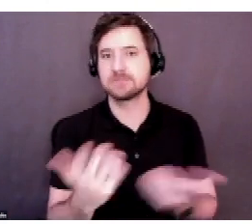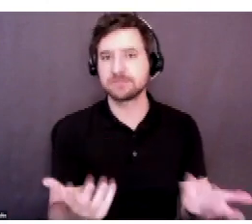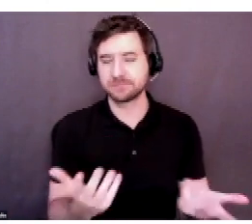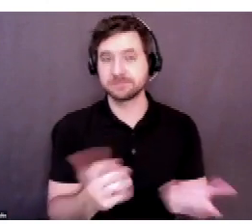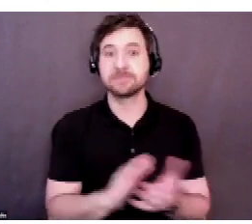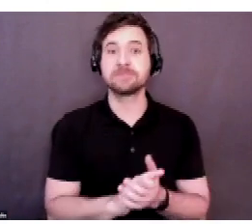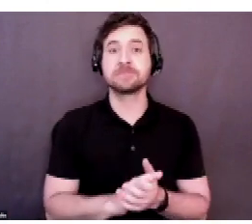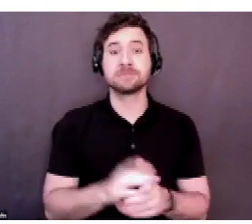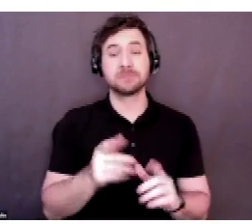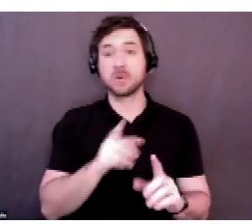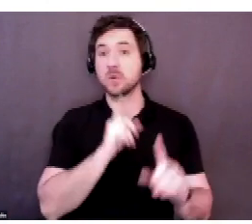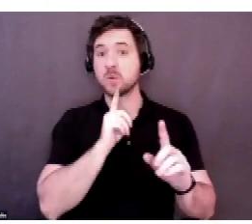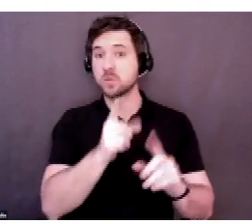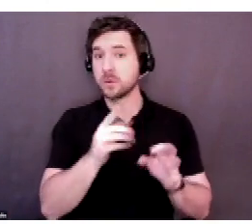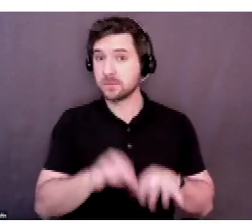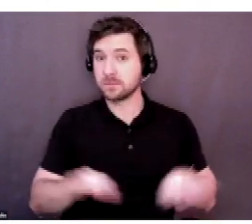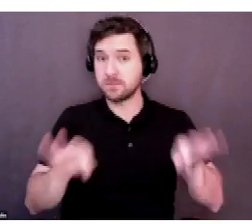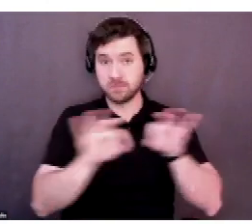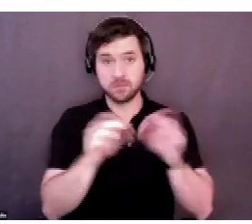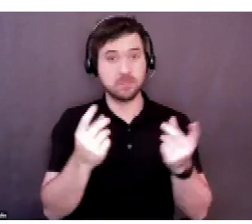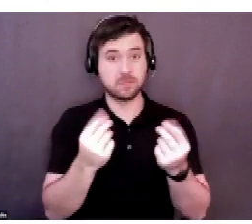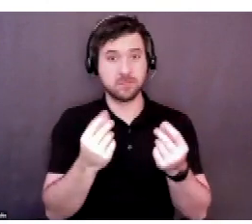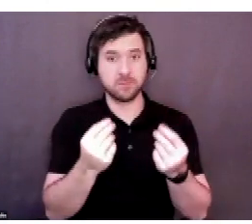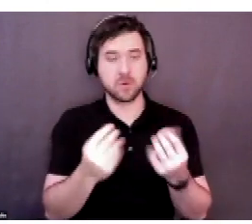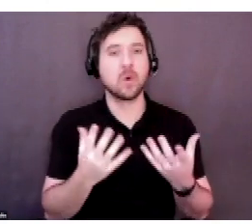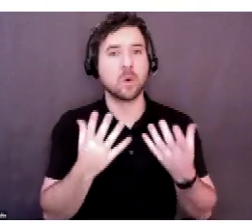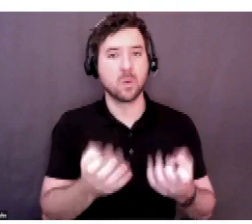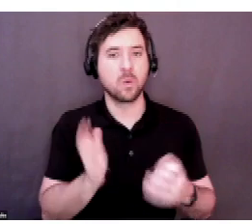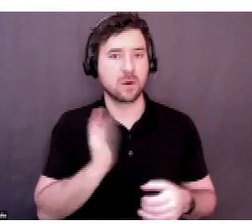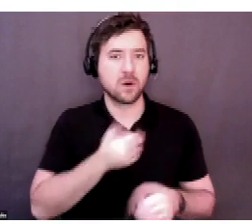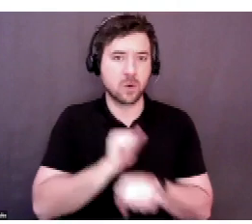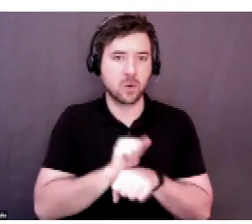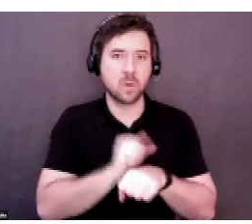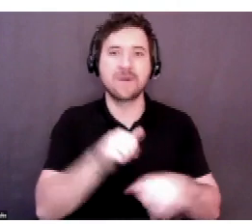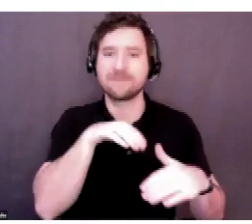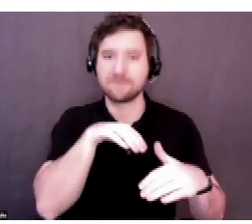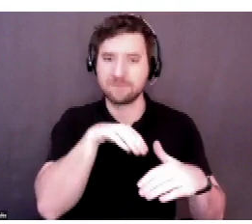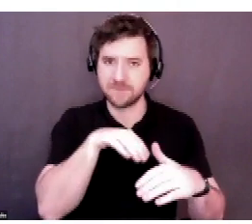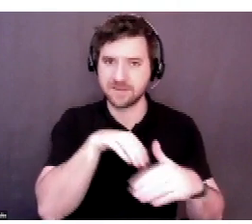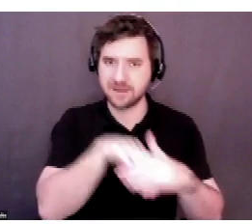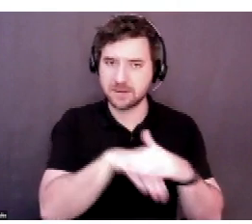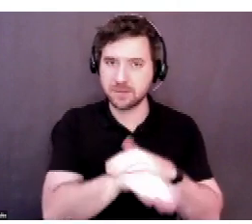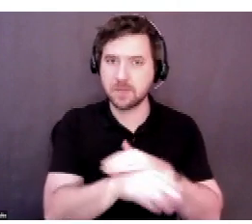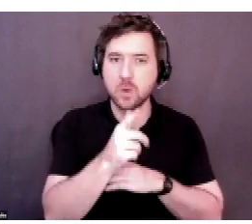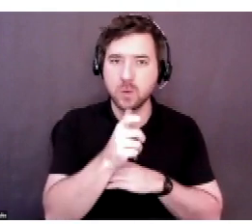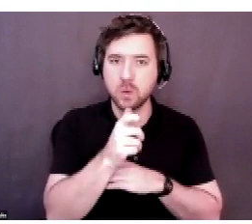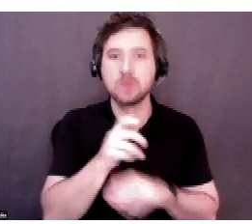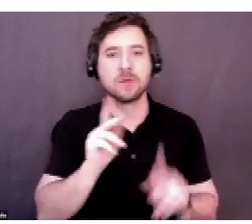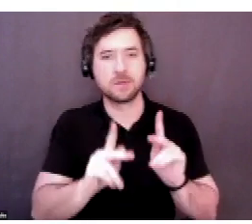people with disabilities who are most impacted by our research questions.